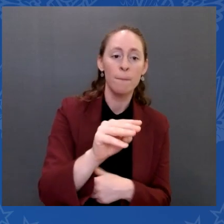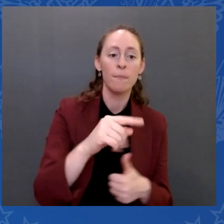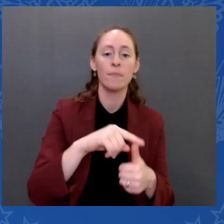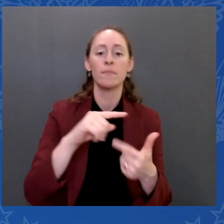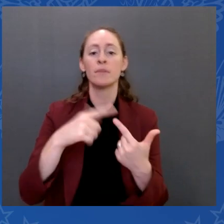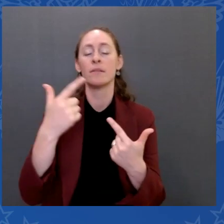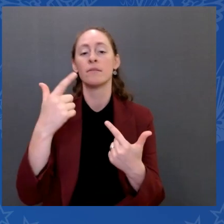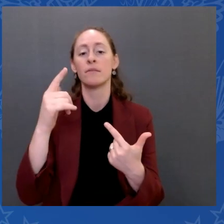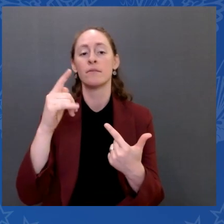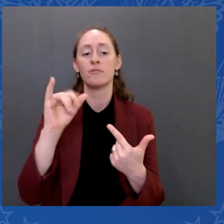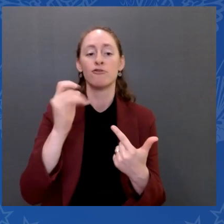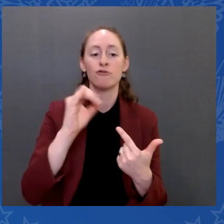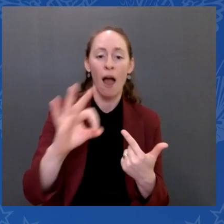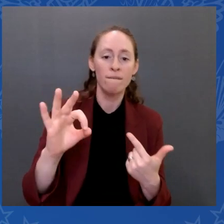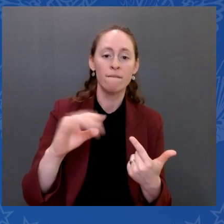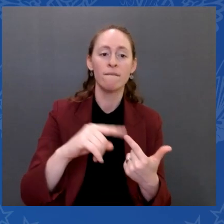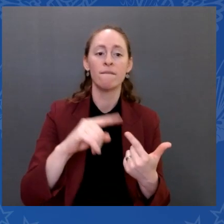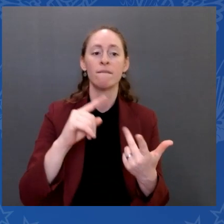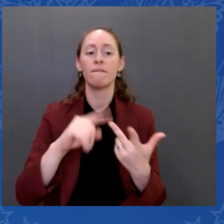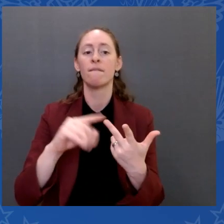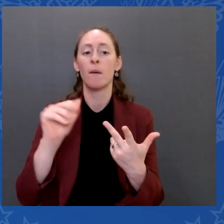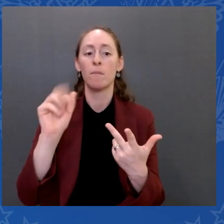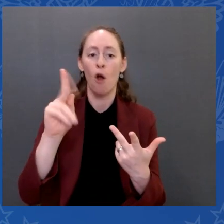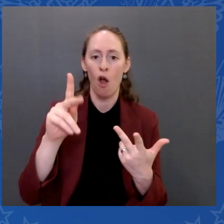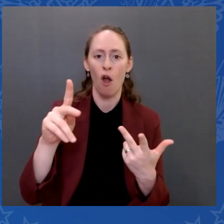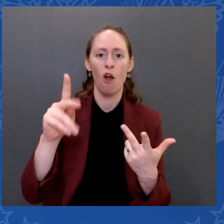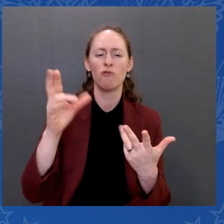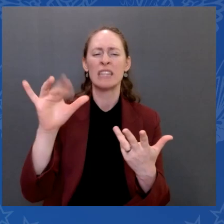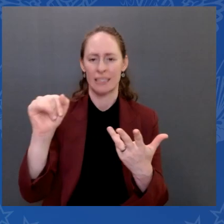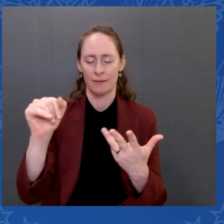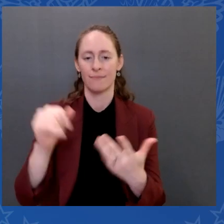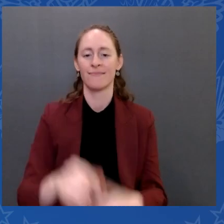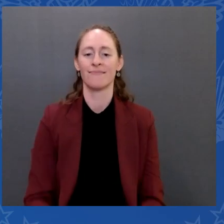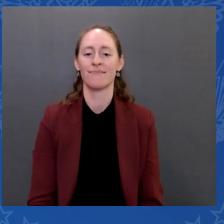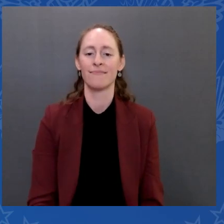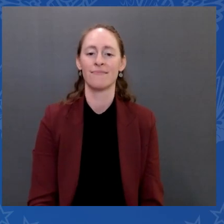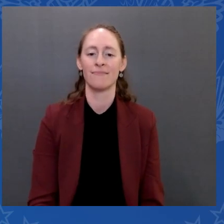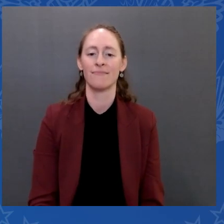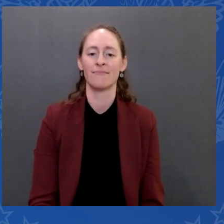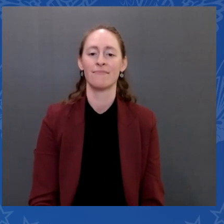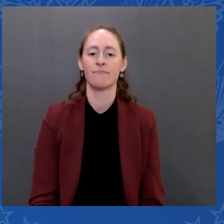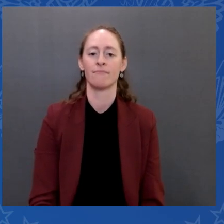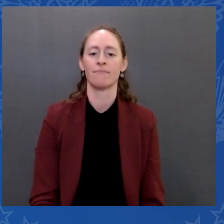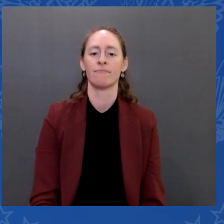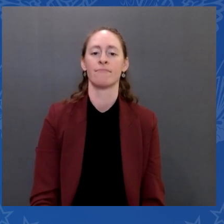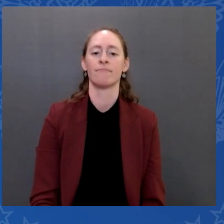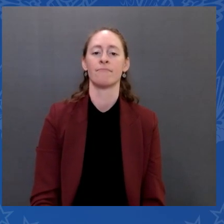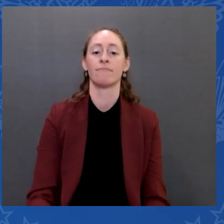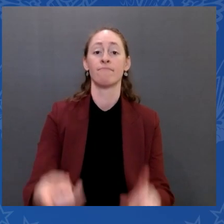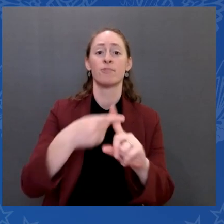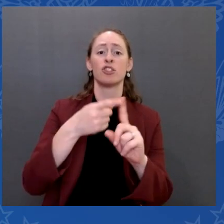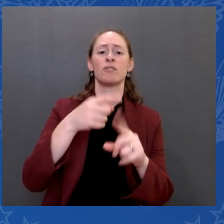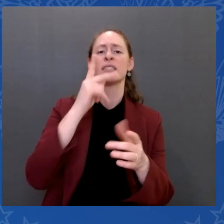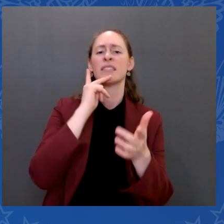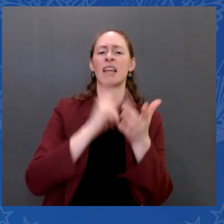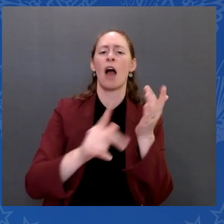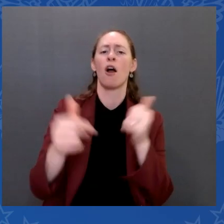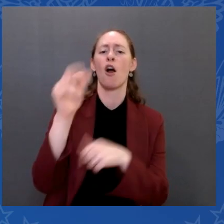sort of, broader perspective here on the economics. And the -- com- -- in addition to being tireless